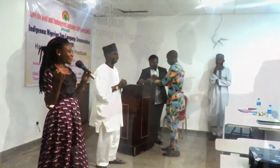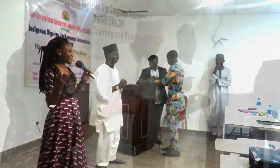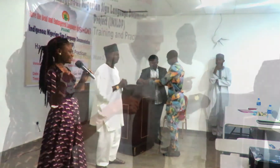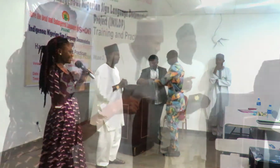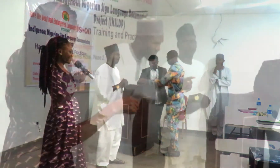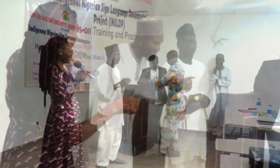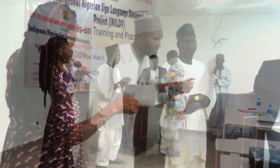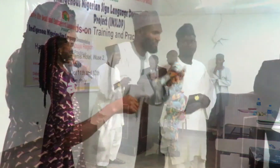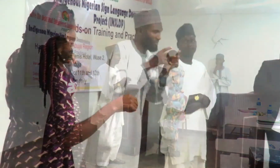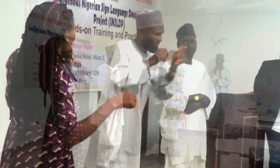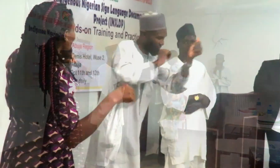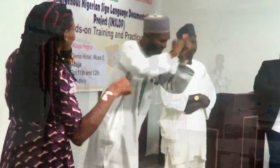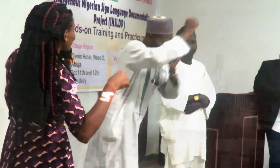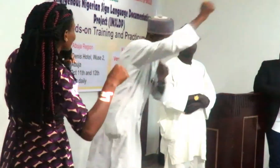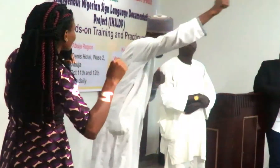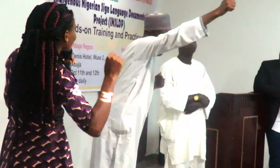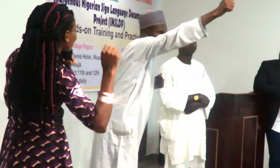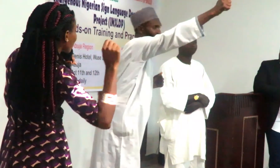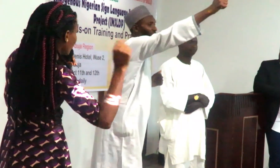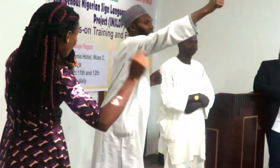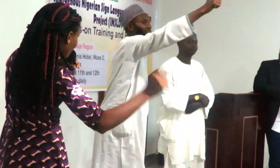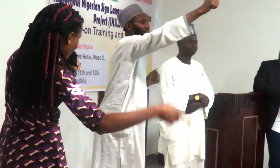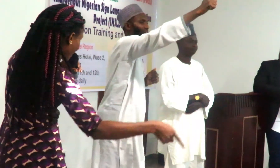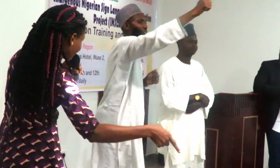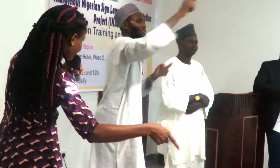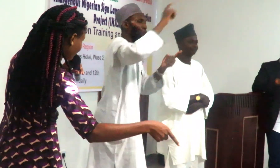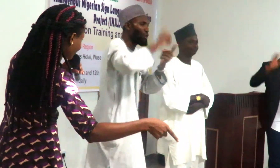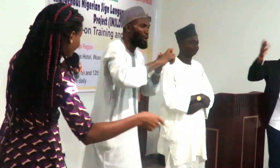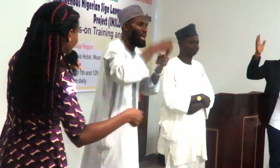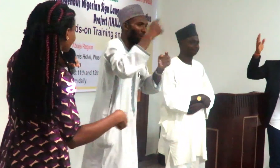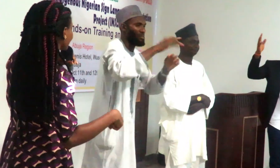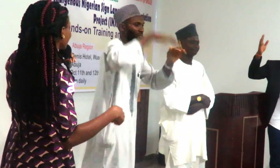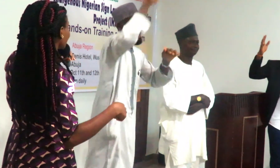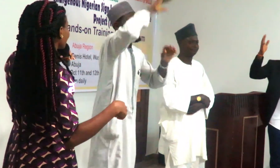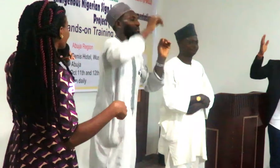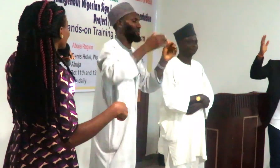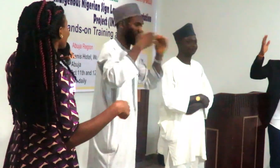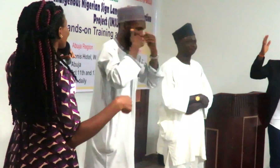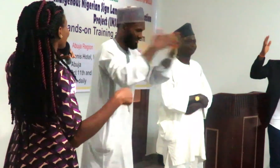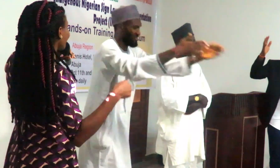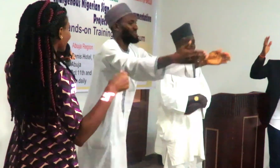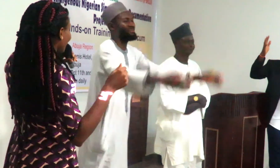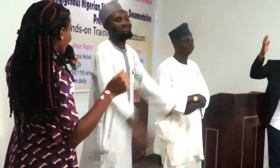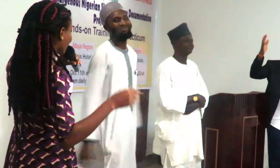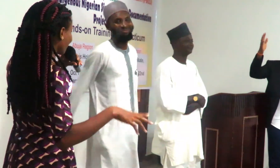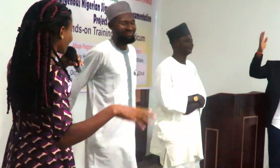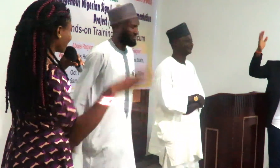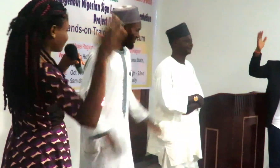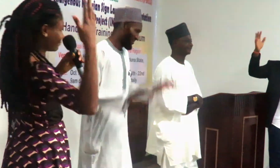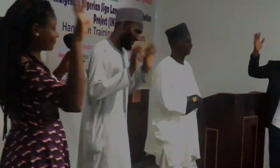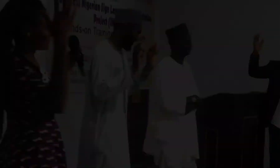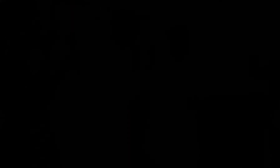they have communication? And the answer is Yes. Nd what variety of sign language did the use? The indigenous.